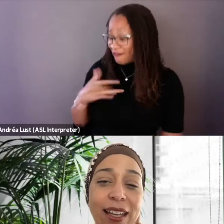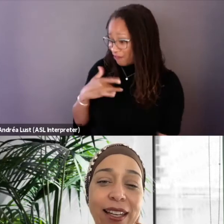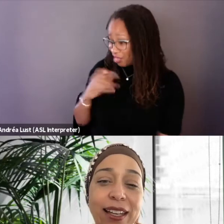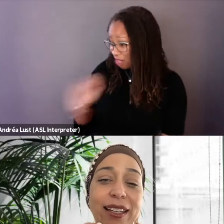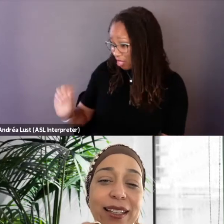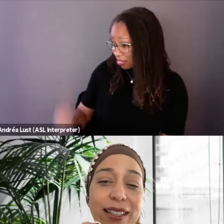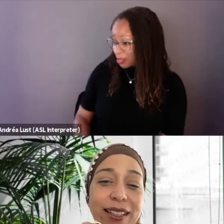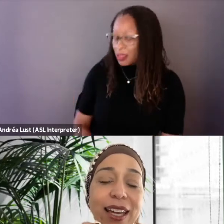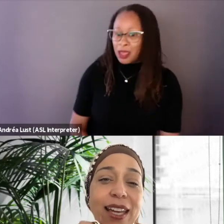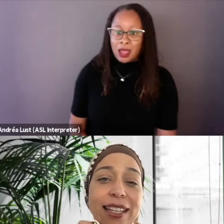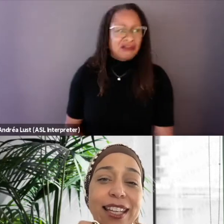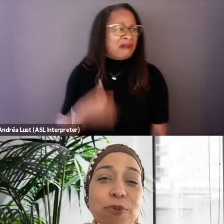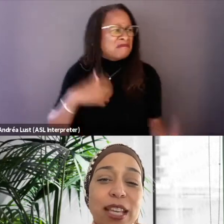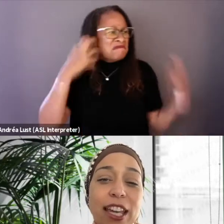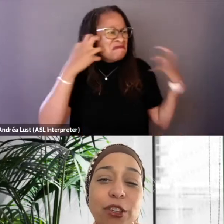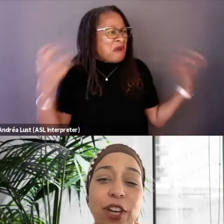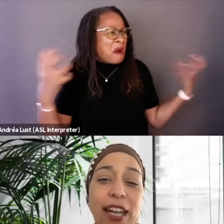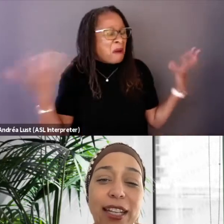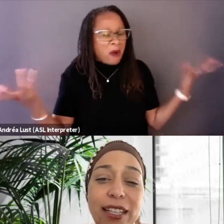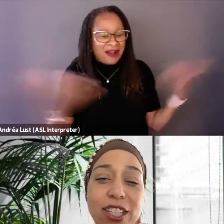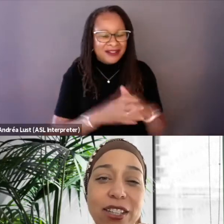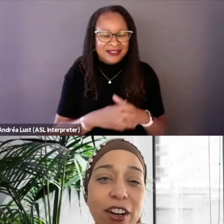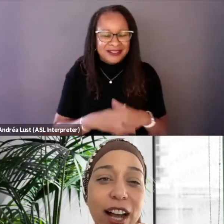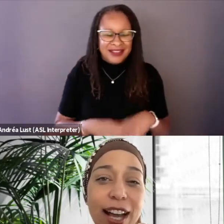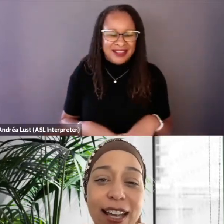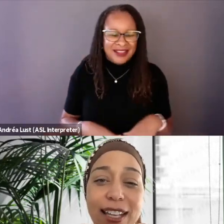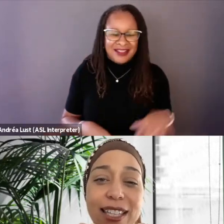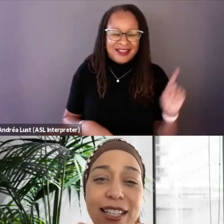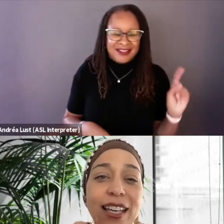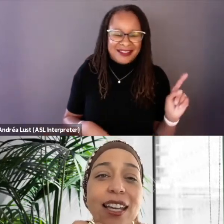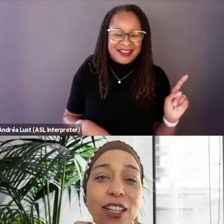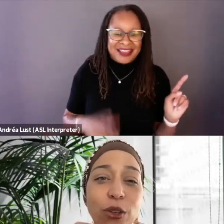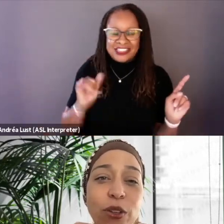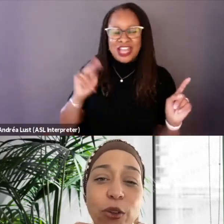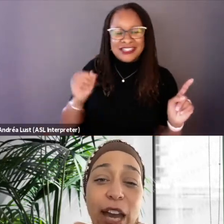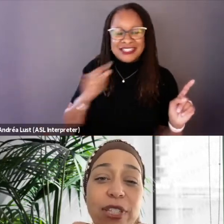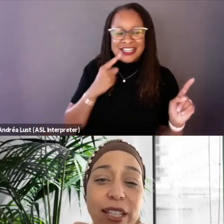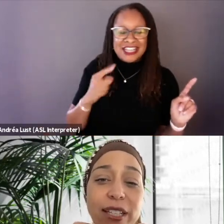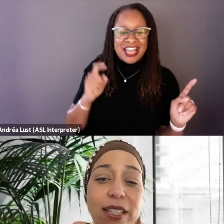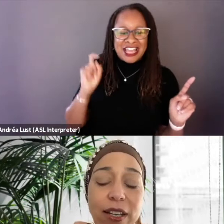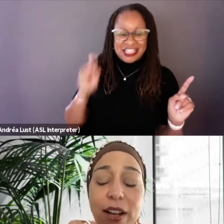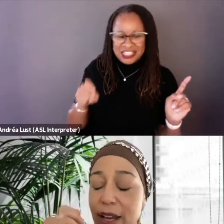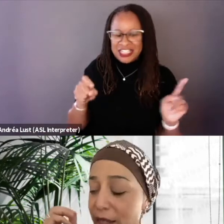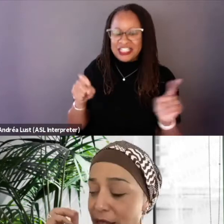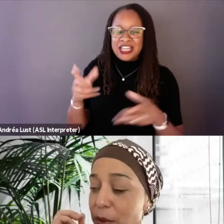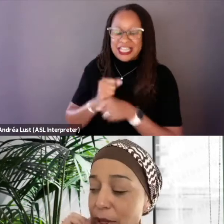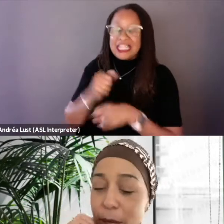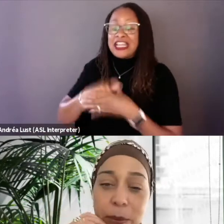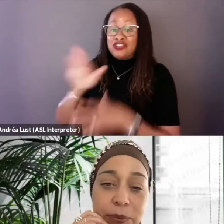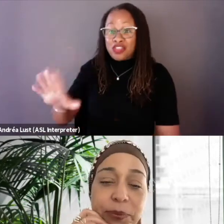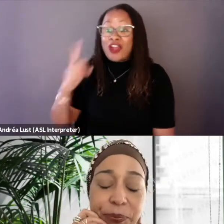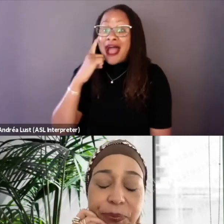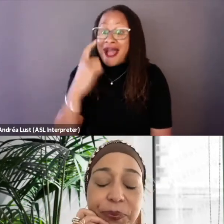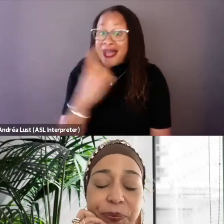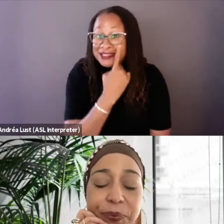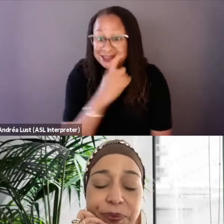And I'm like, ah! He kept saying you've gotta get into their eyes. Back to the drawing board. And I remember- You have to get into their eyes. Yeah. And I remember going through that